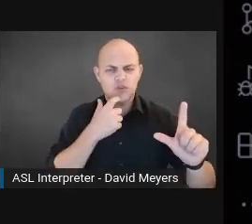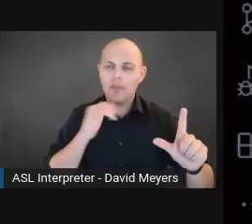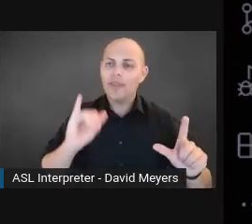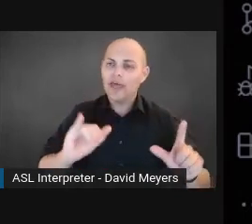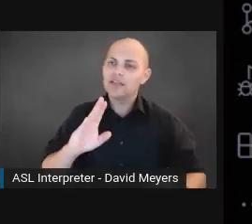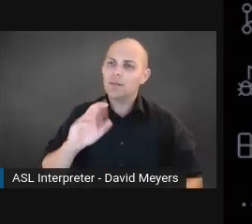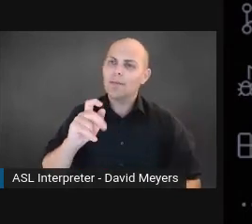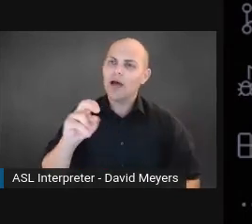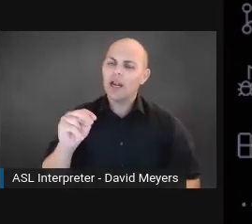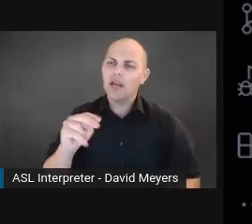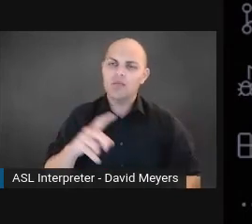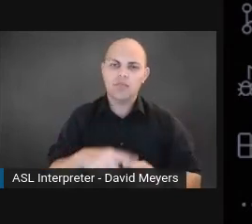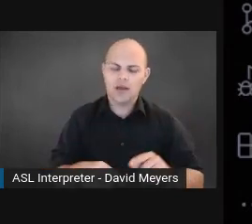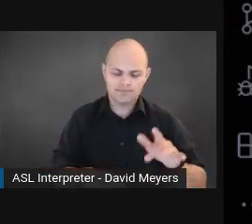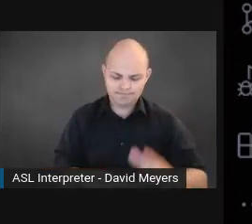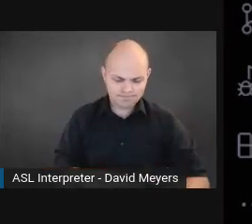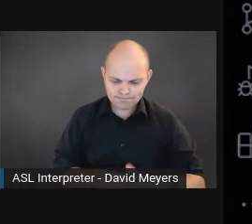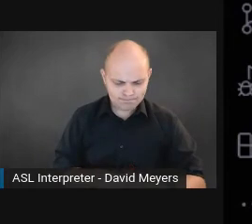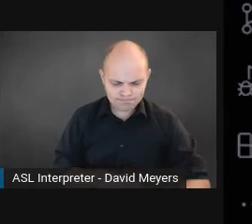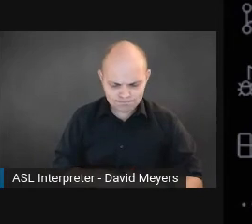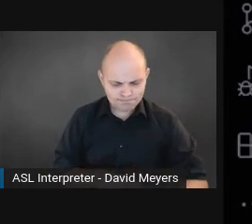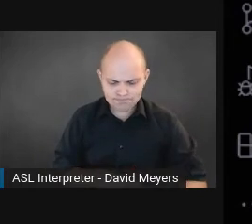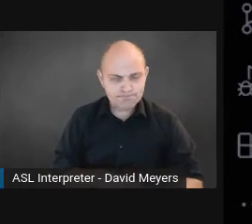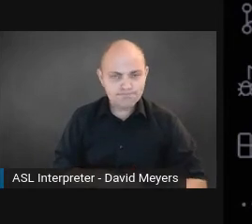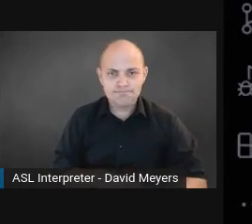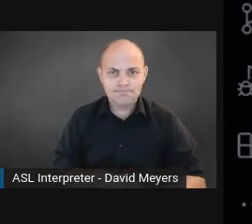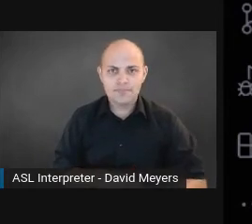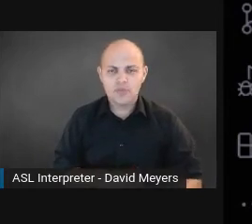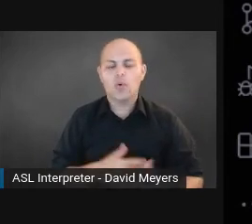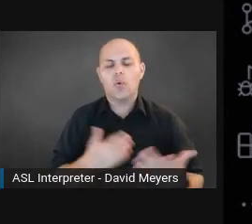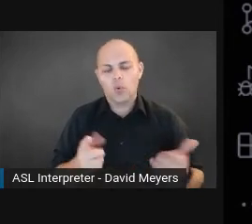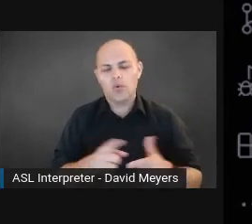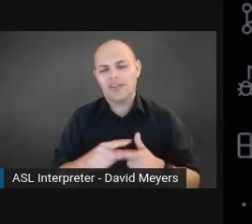Then you have to add an EventListener for a key to see